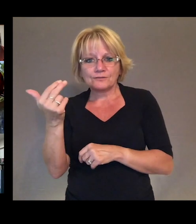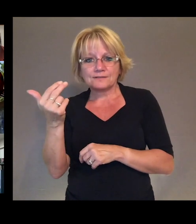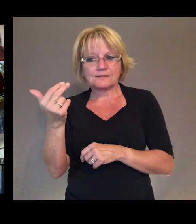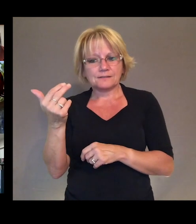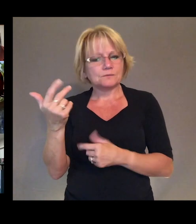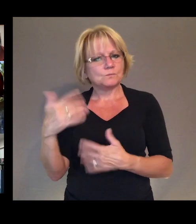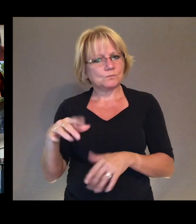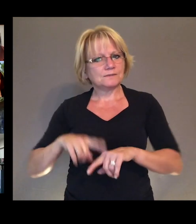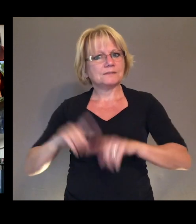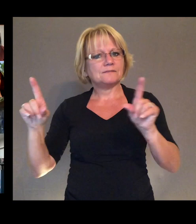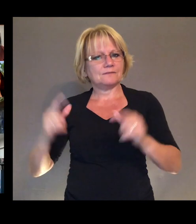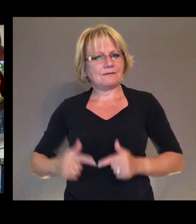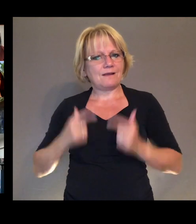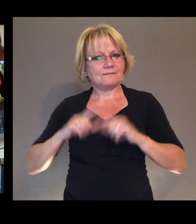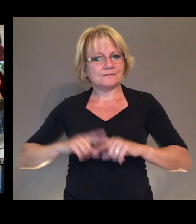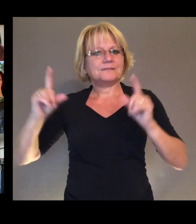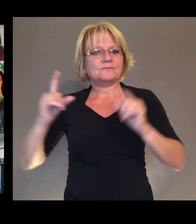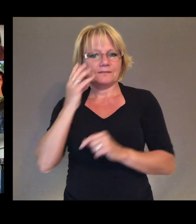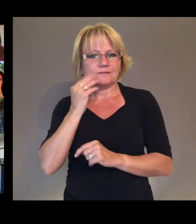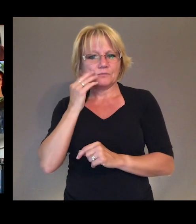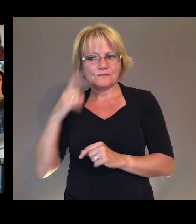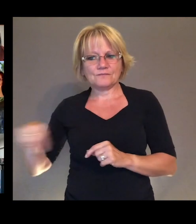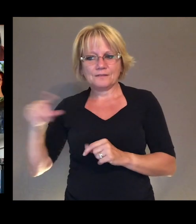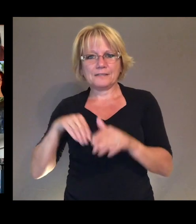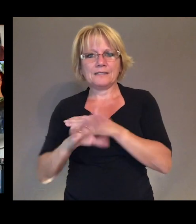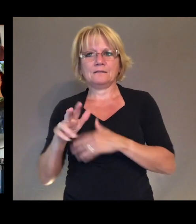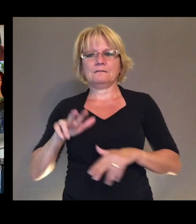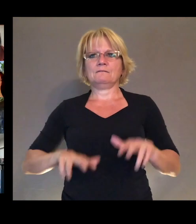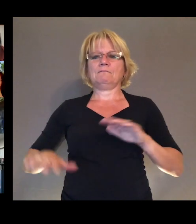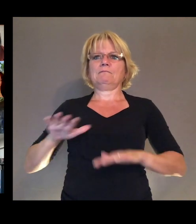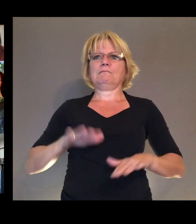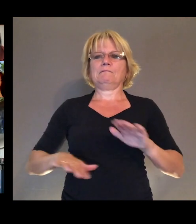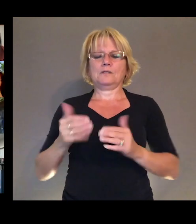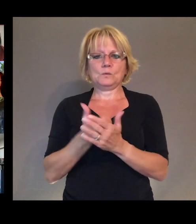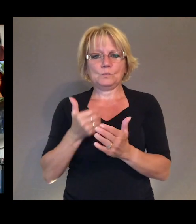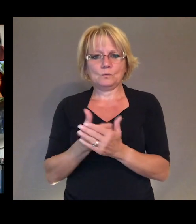They're trying to adjust to this new life and school's just being thrown at them.